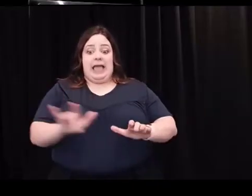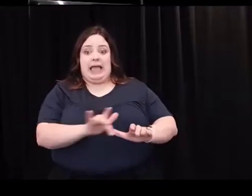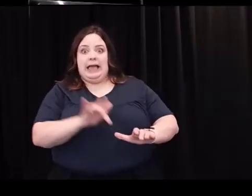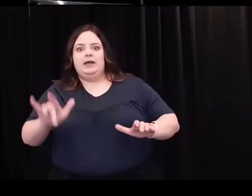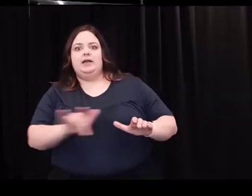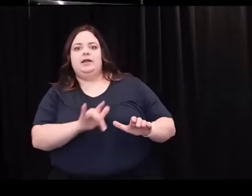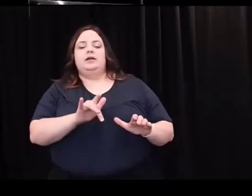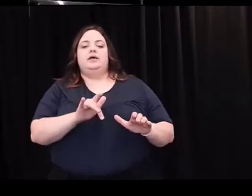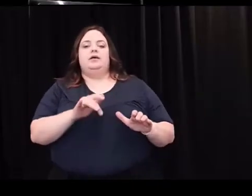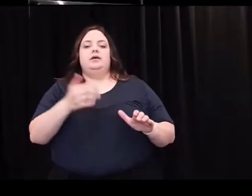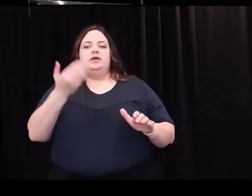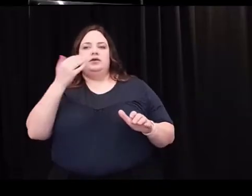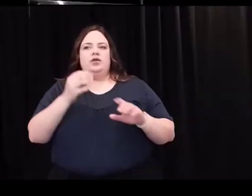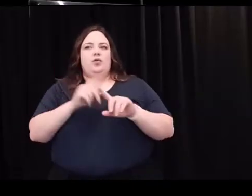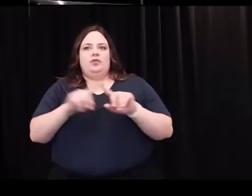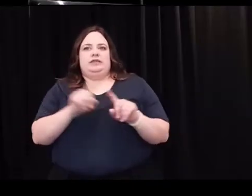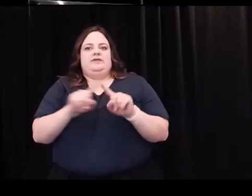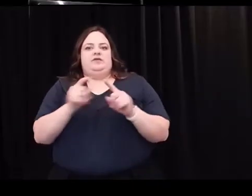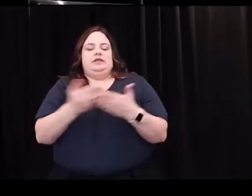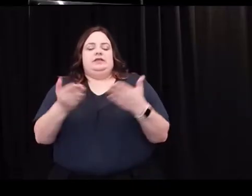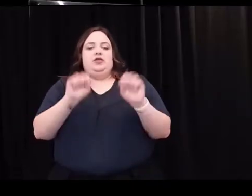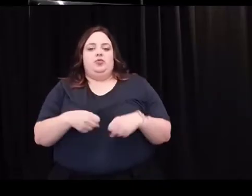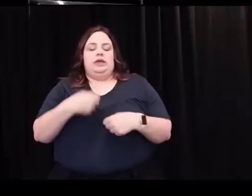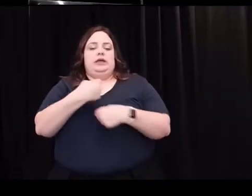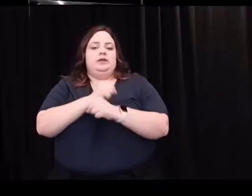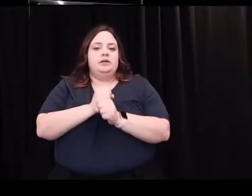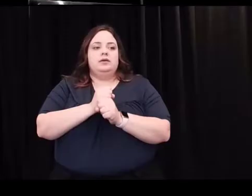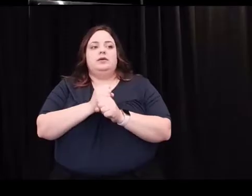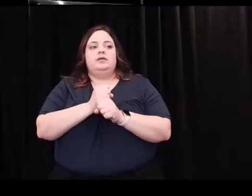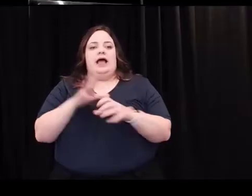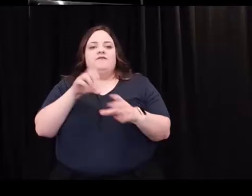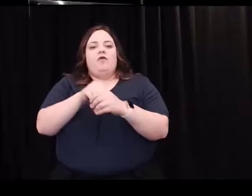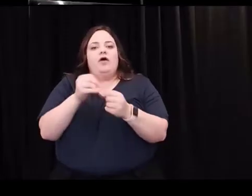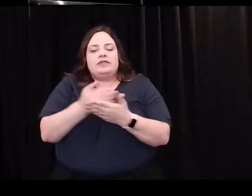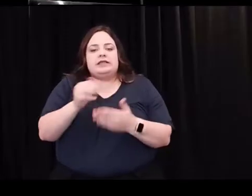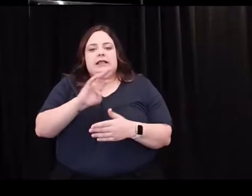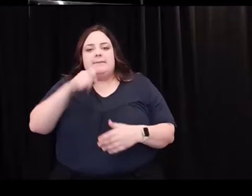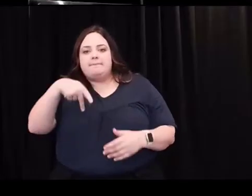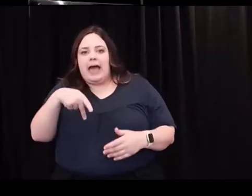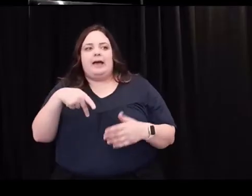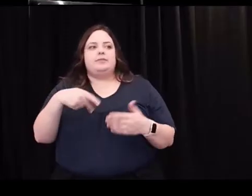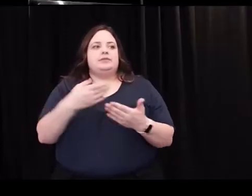I can't mention for DARPA that involve maps and things like that and there was still stuff that